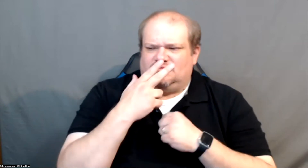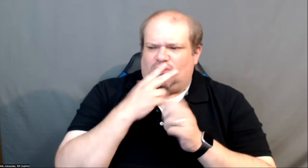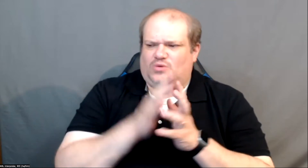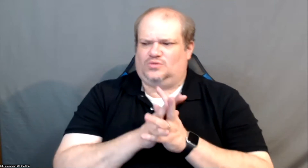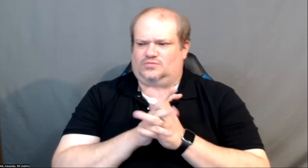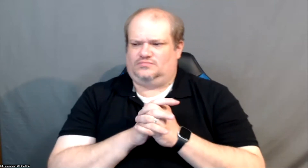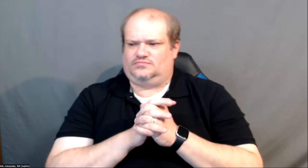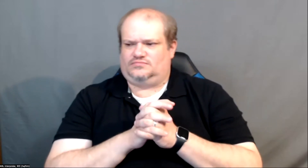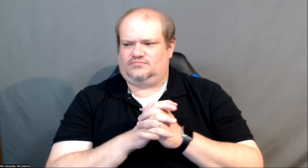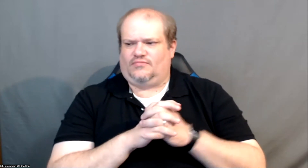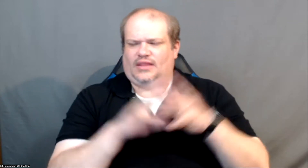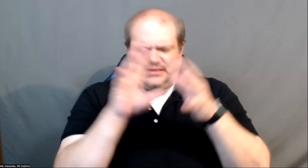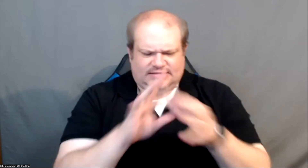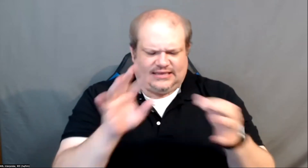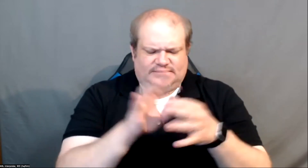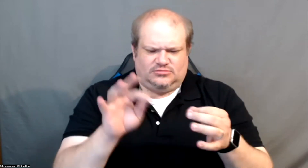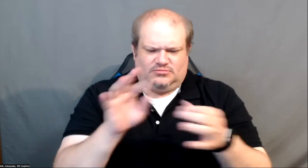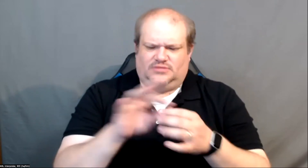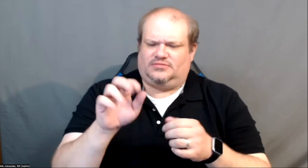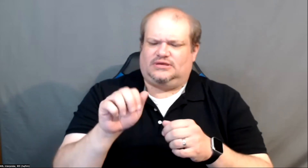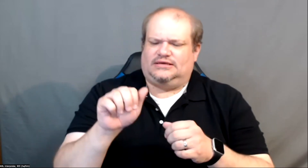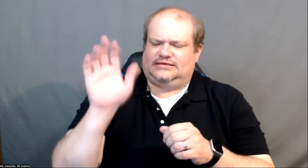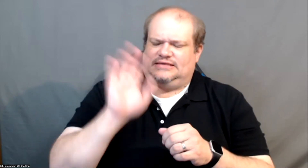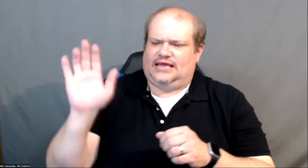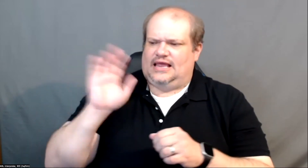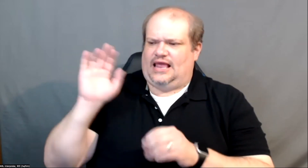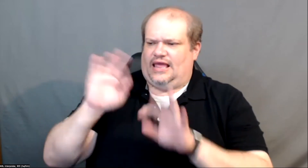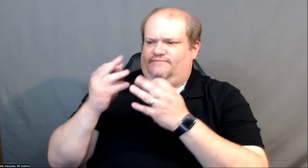testament to ancestors worn and discarded like scraps of cloth.